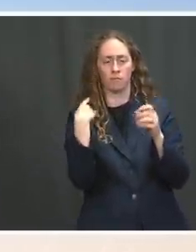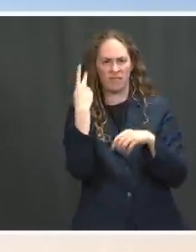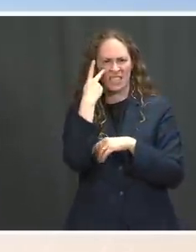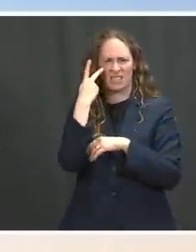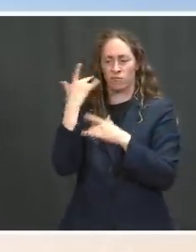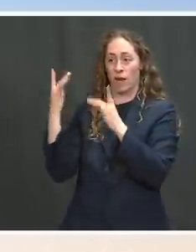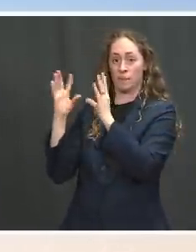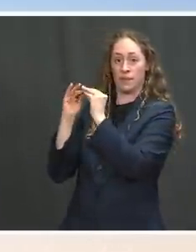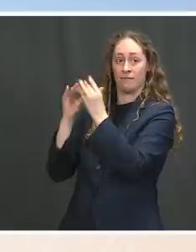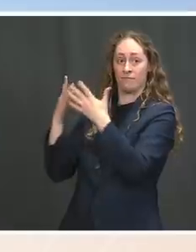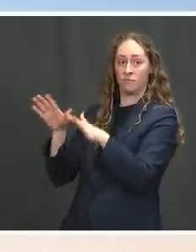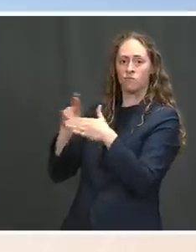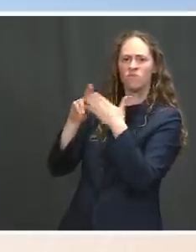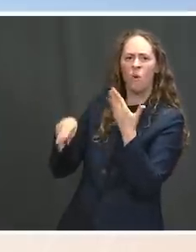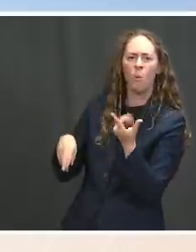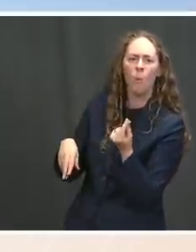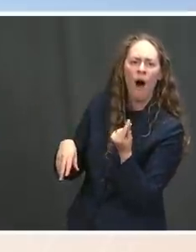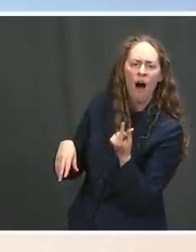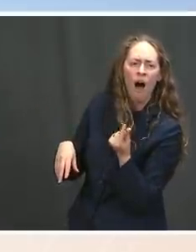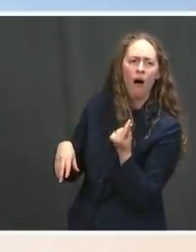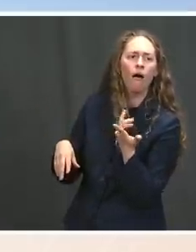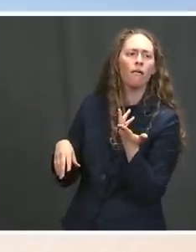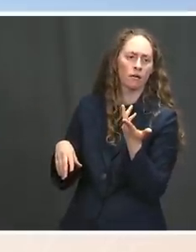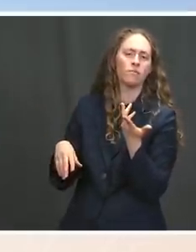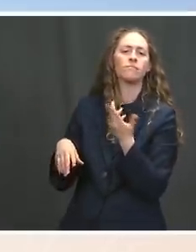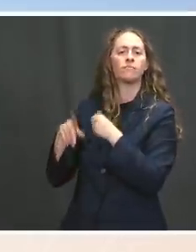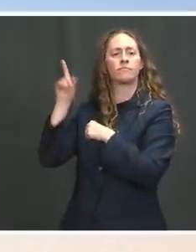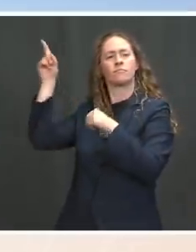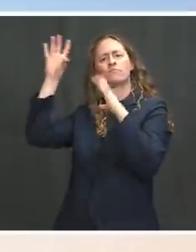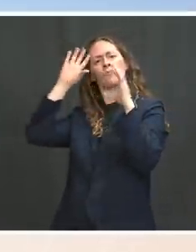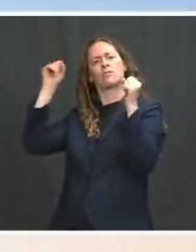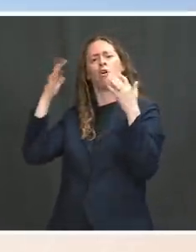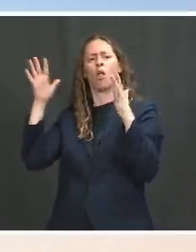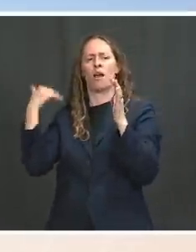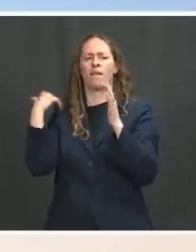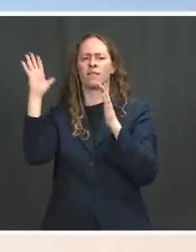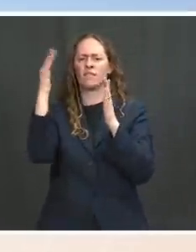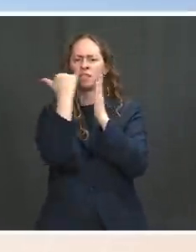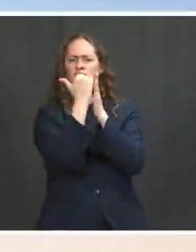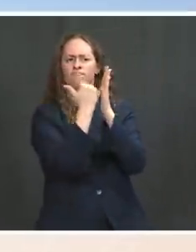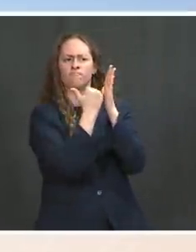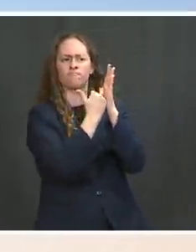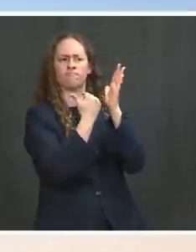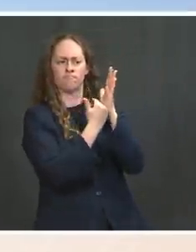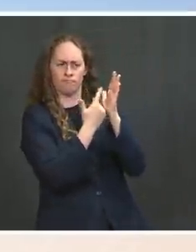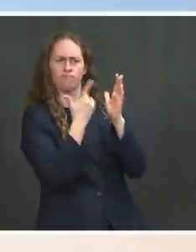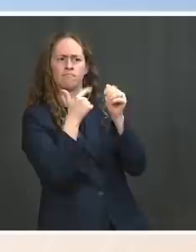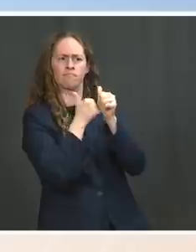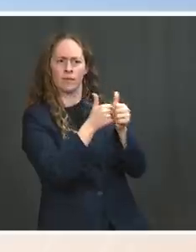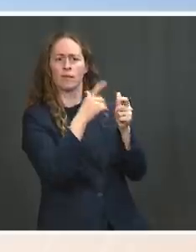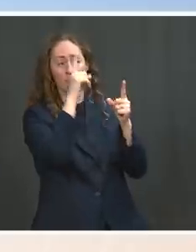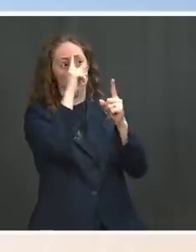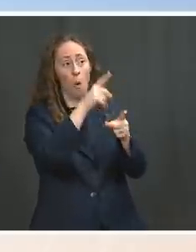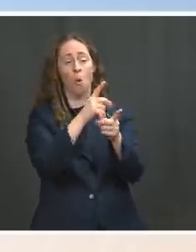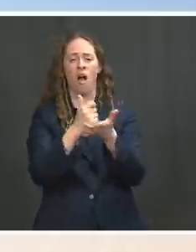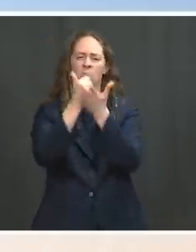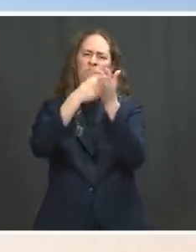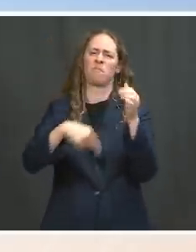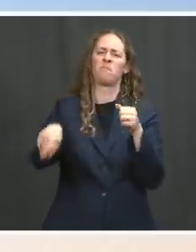to discuss what we can work together on moving forward to help the American people. Each of those four leaders who are coming -- none of them are wallflowers.